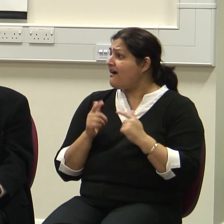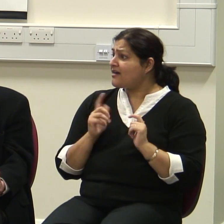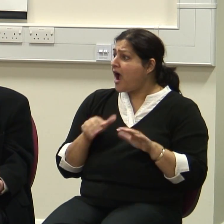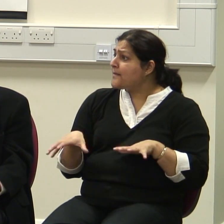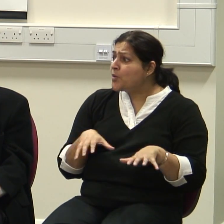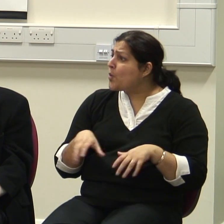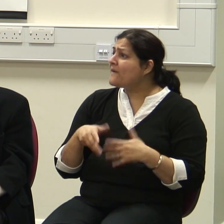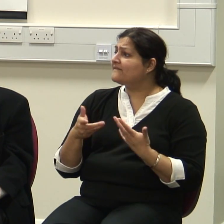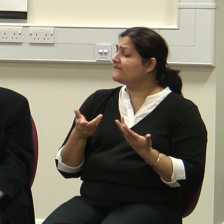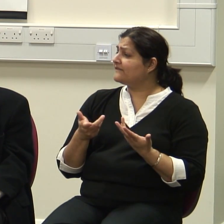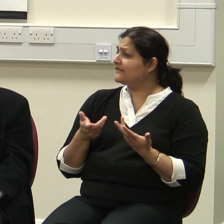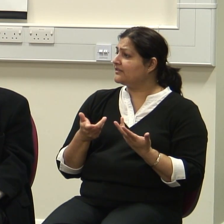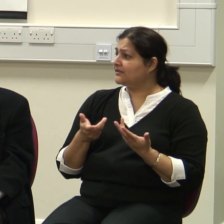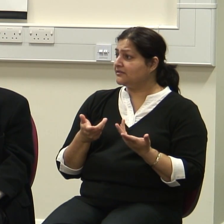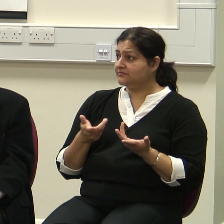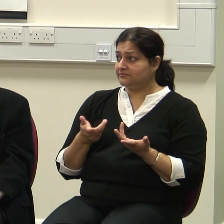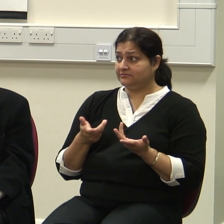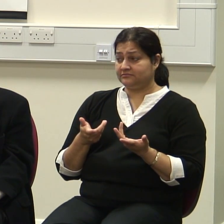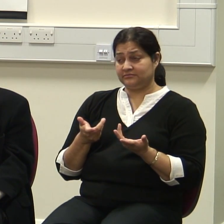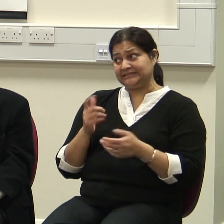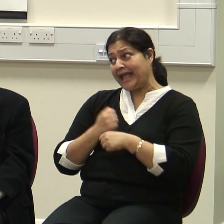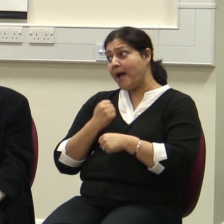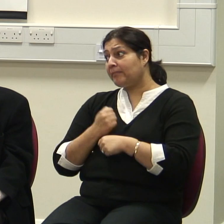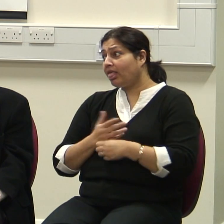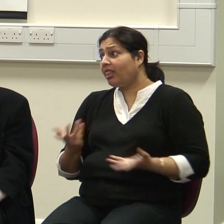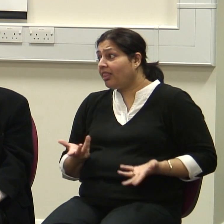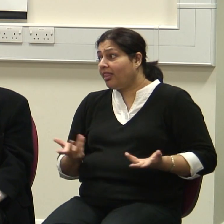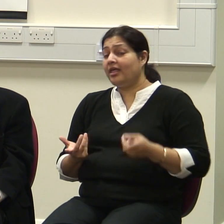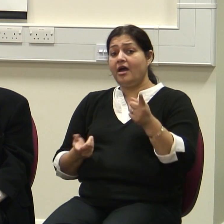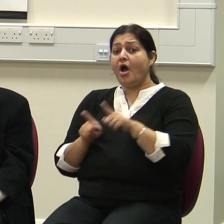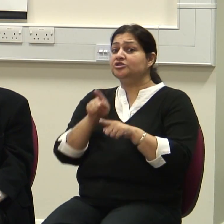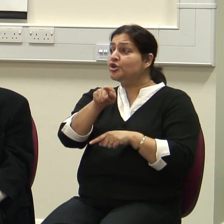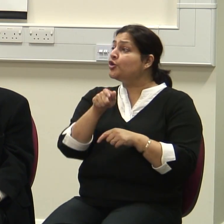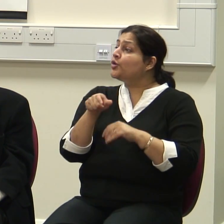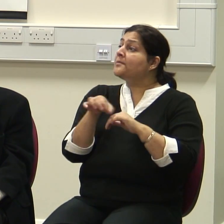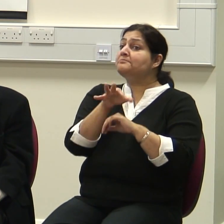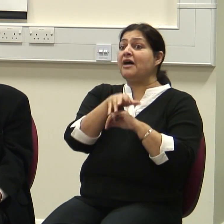What do you know about the person you marry? I'm going back to that. You certainly don't